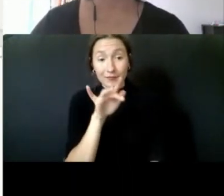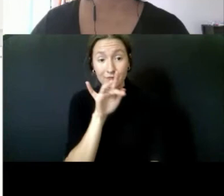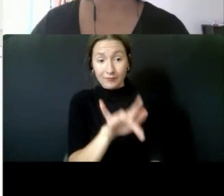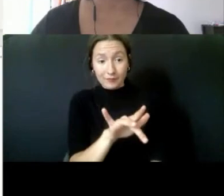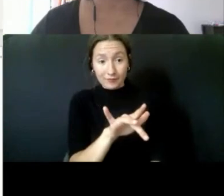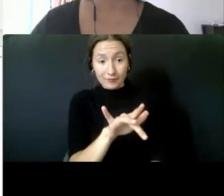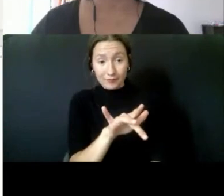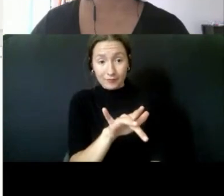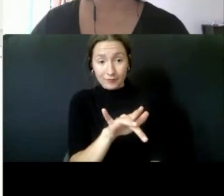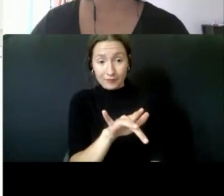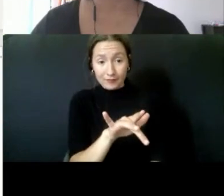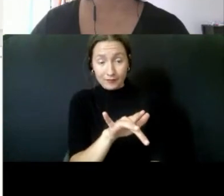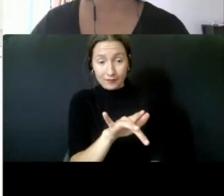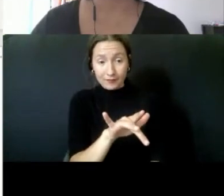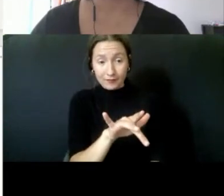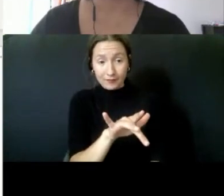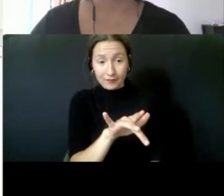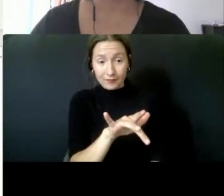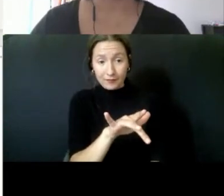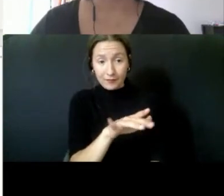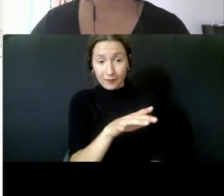and it should start to type